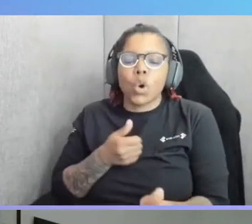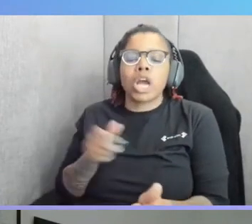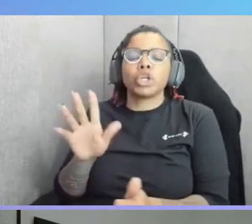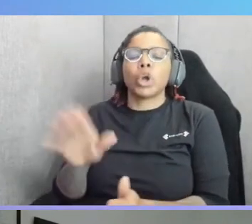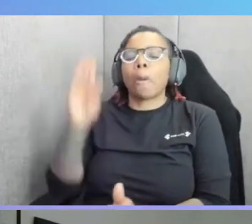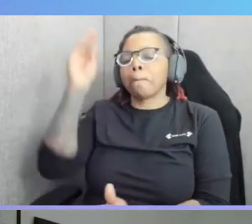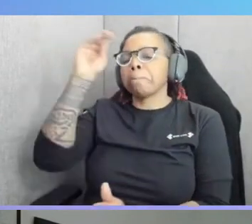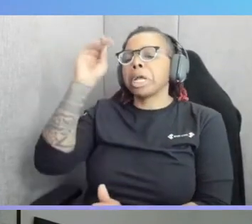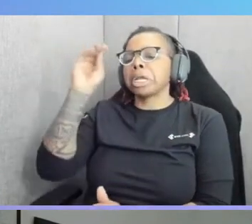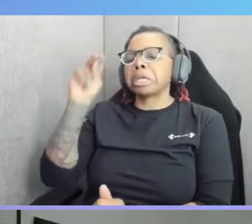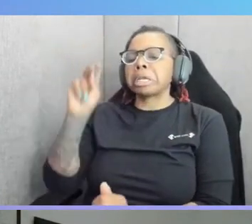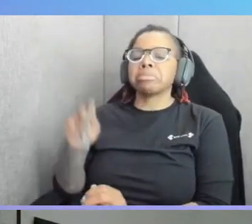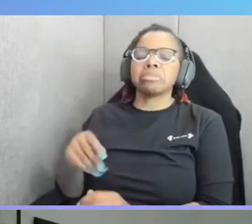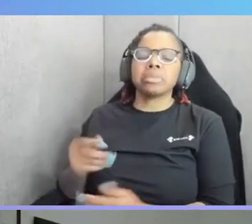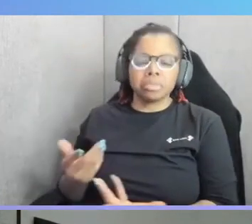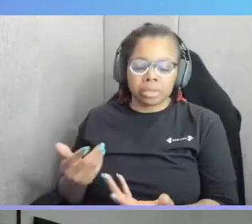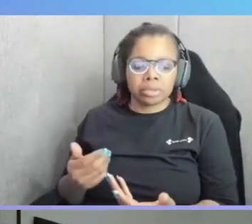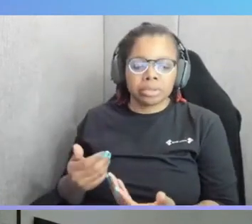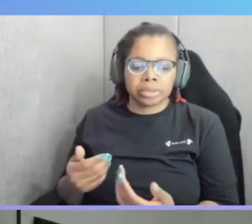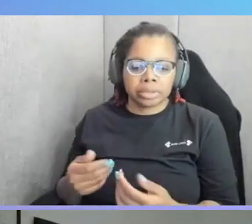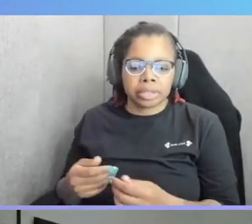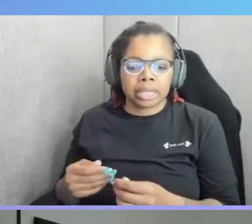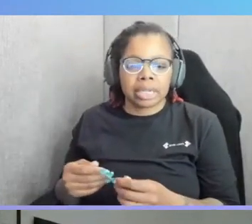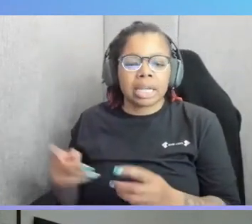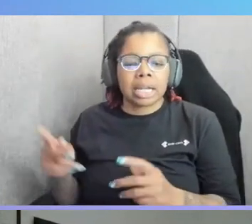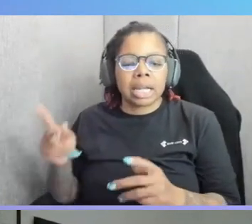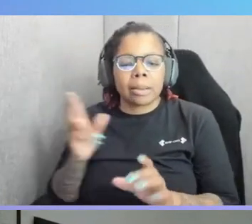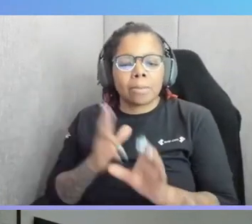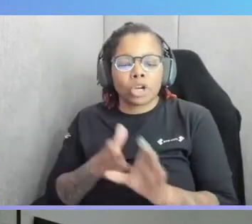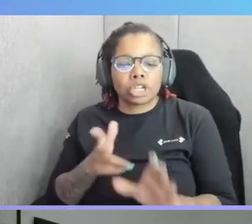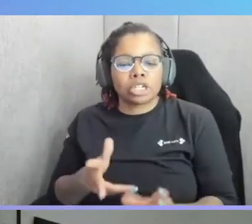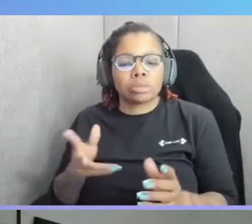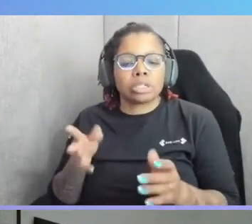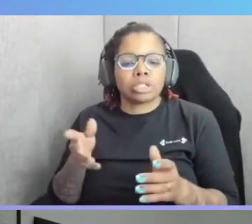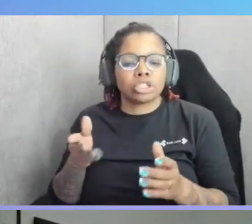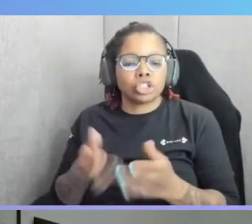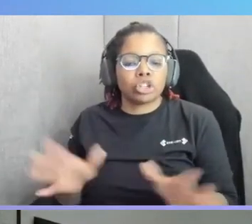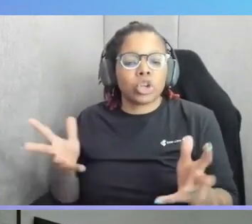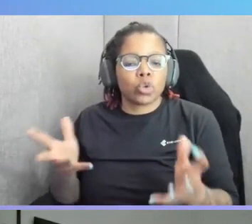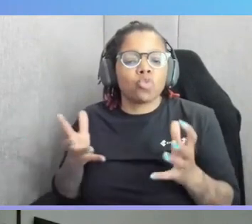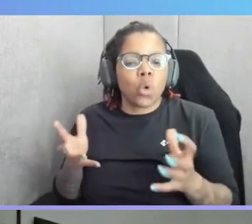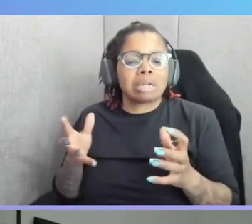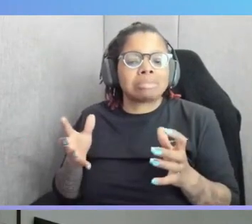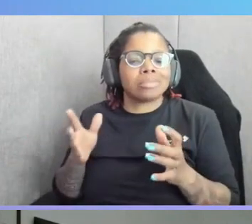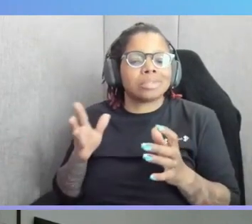genuinely generally wanted to draw their own conclusions and